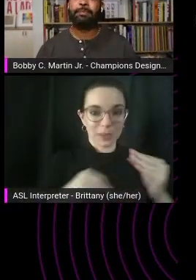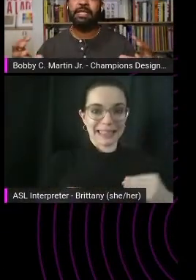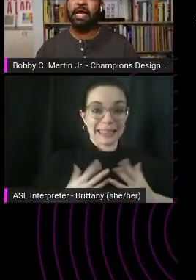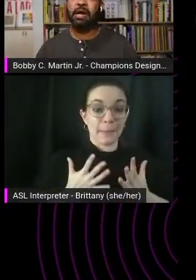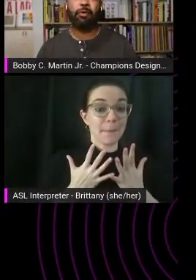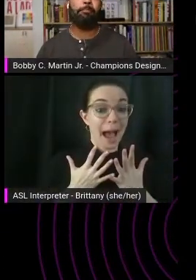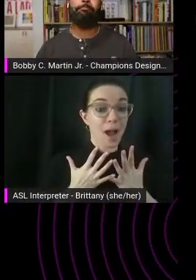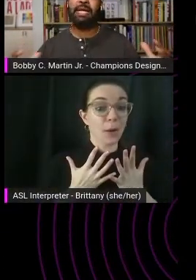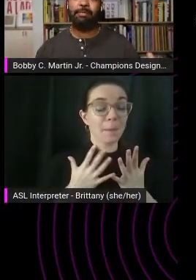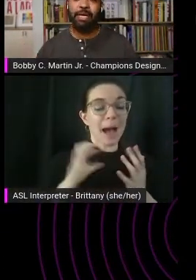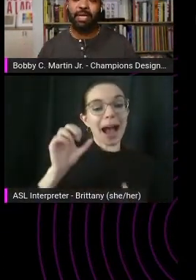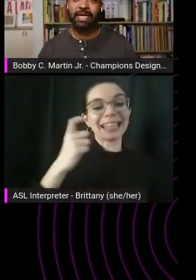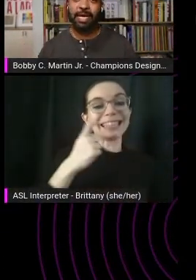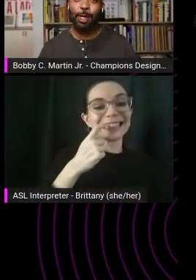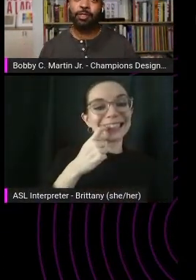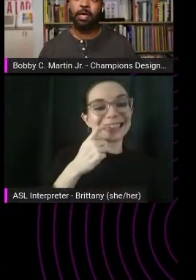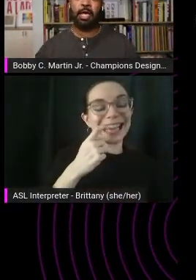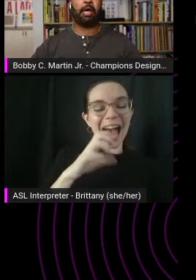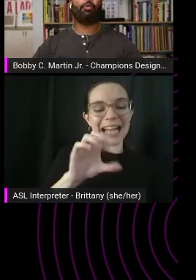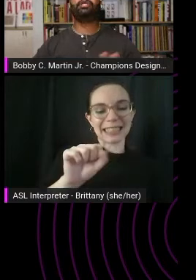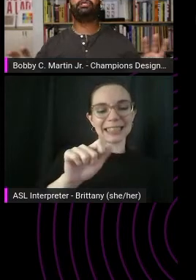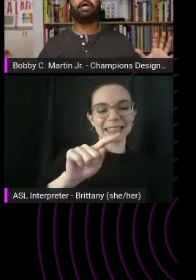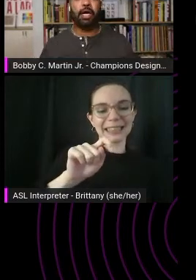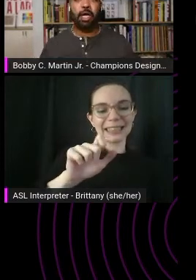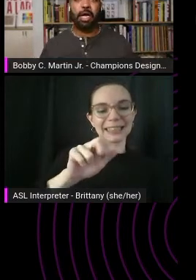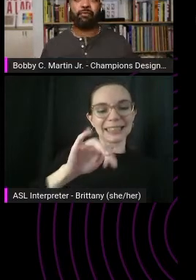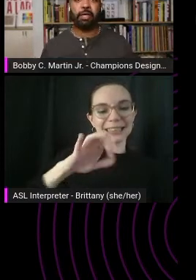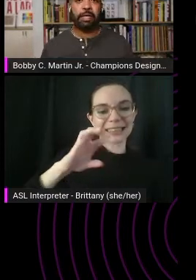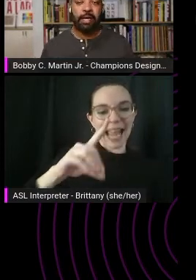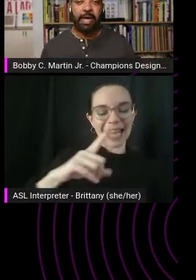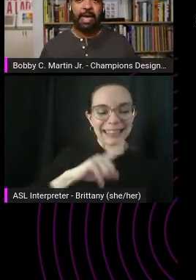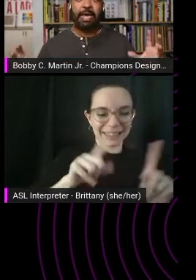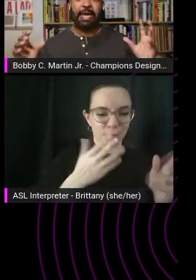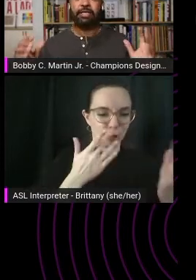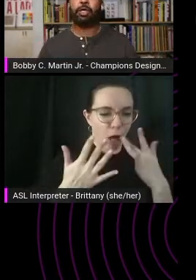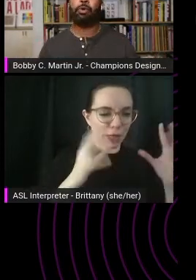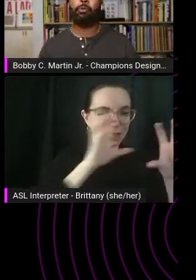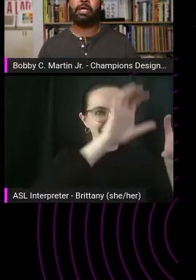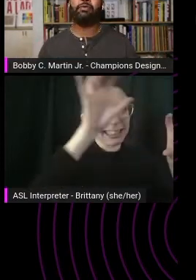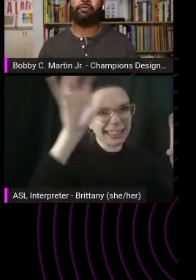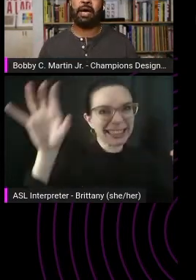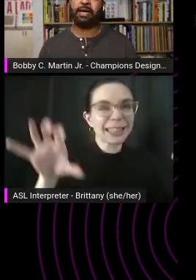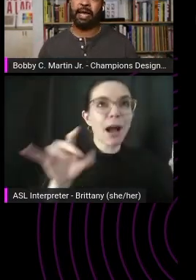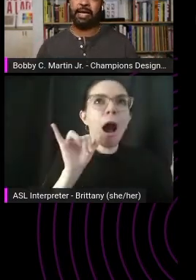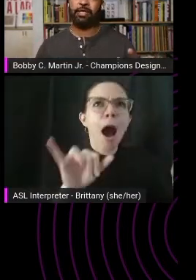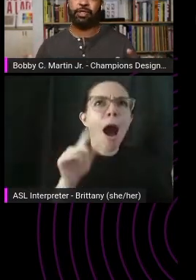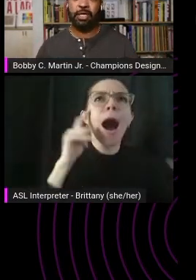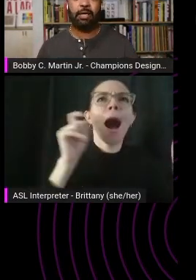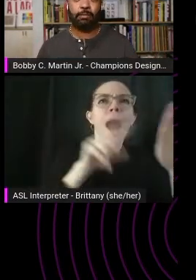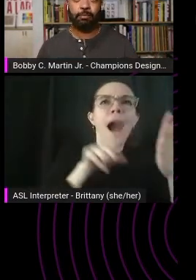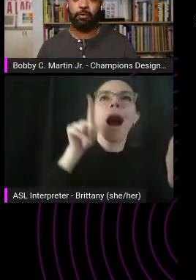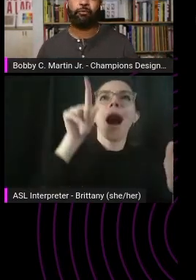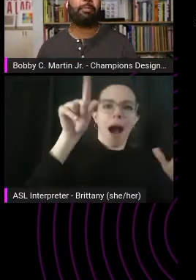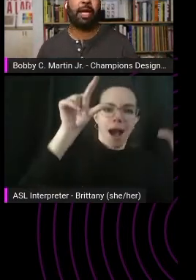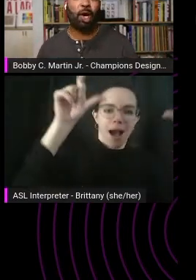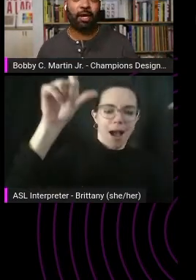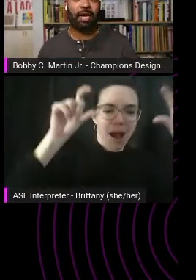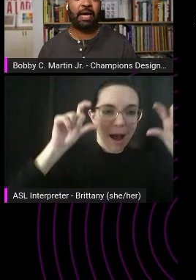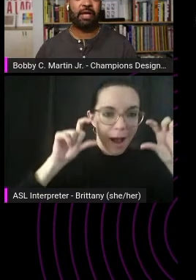It's been there for many, many, many years. And we just uncovered it. And so we wanted to find a gem from that archive